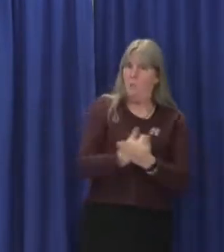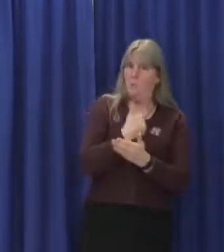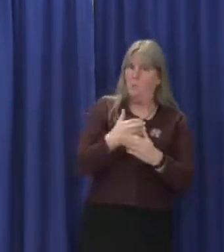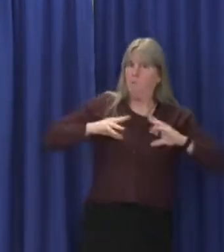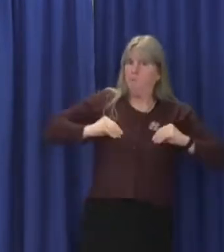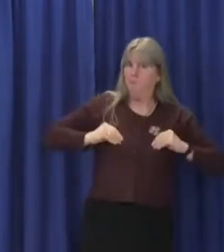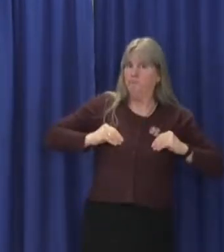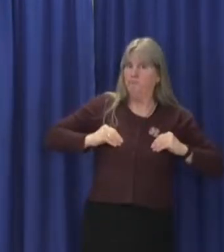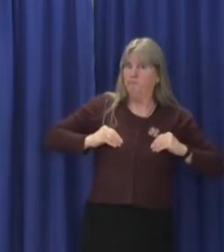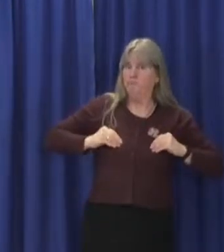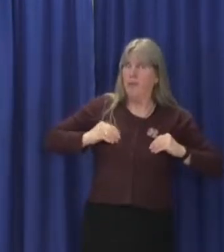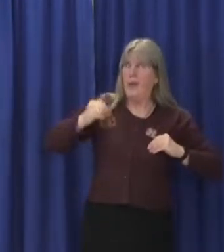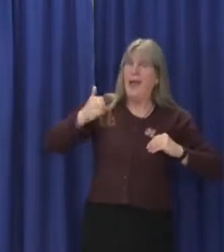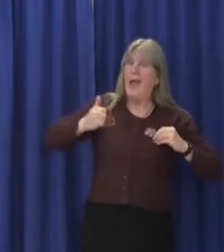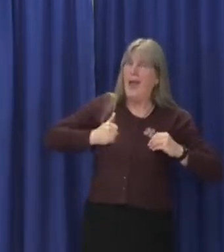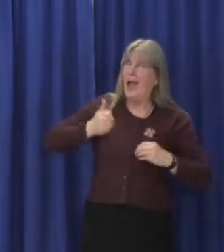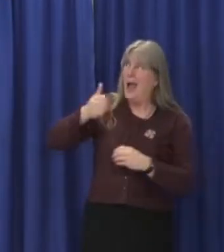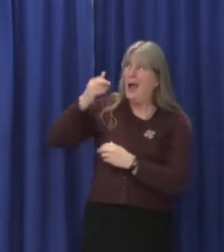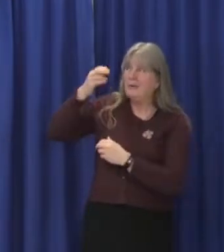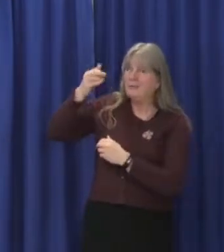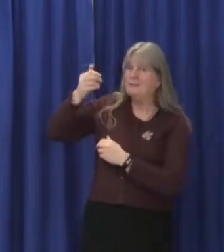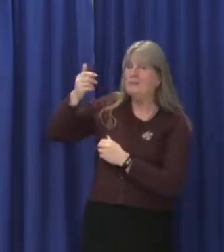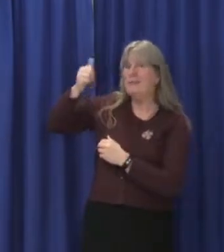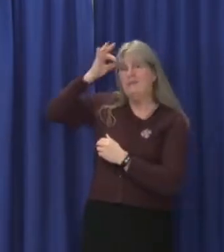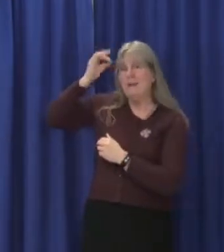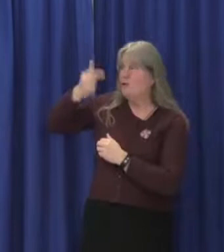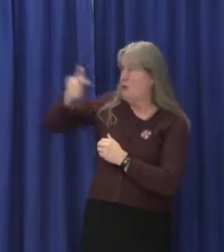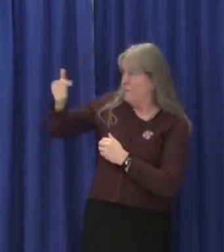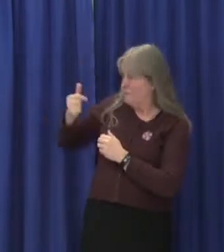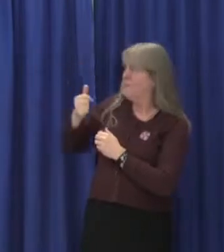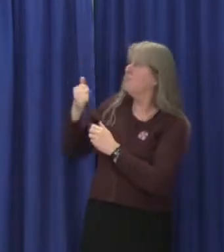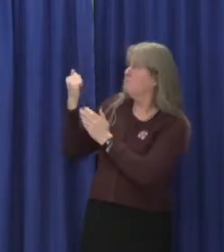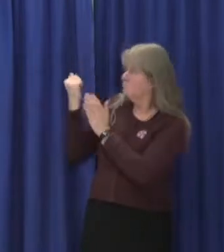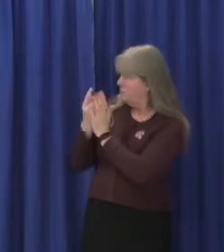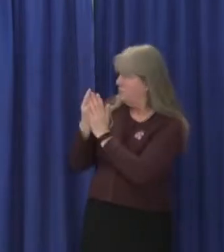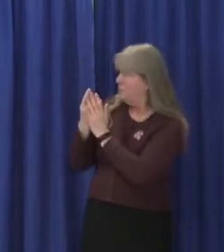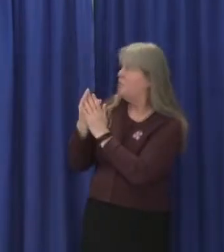We are working with the federal government to receive an initial allocation of this